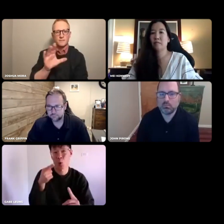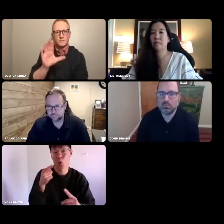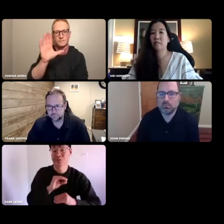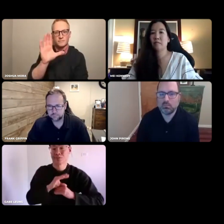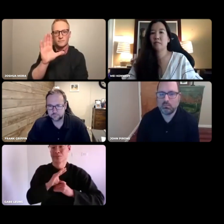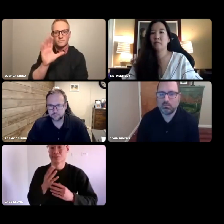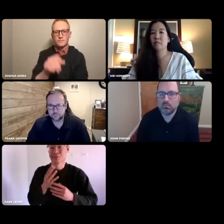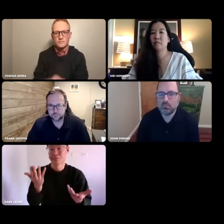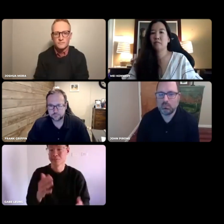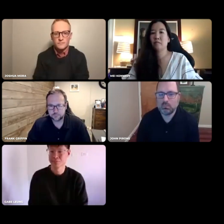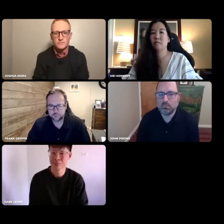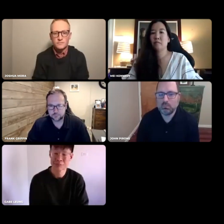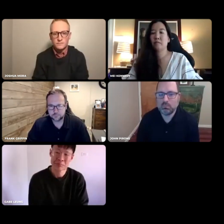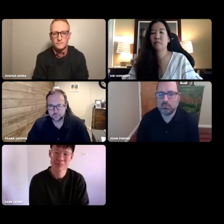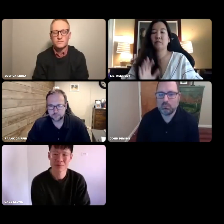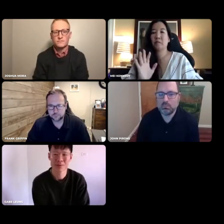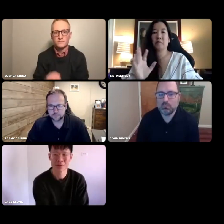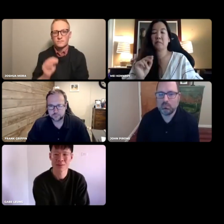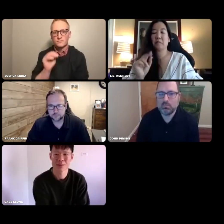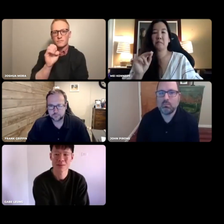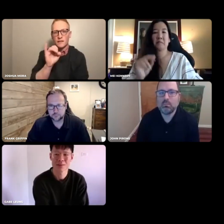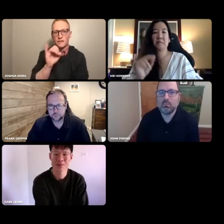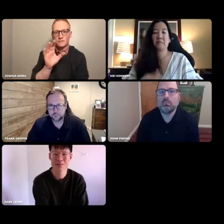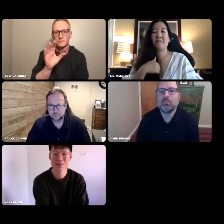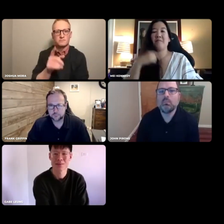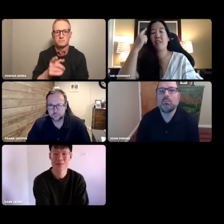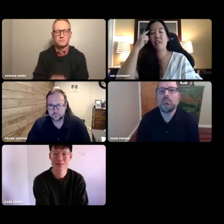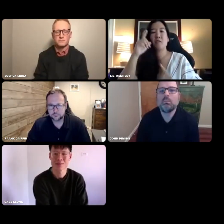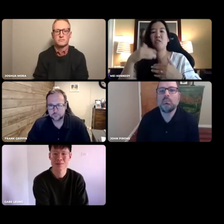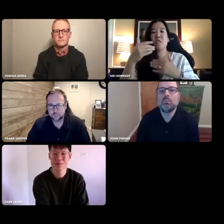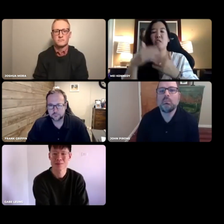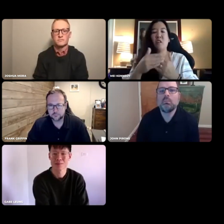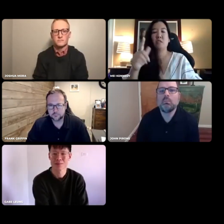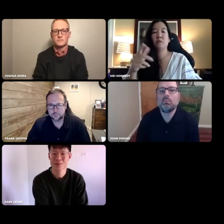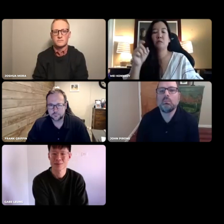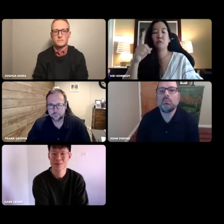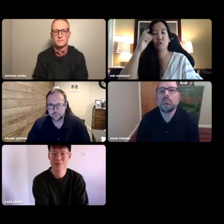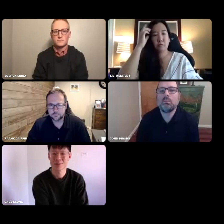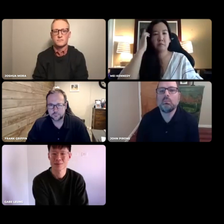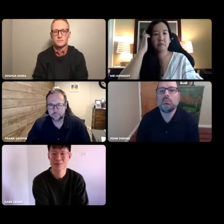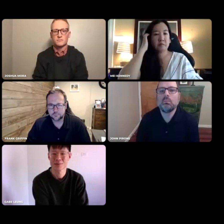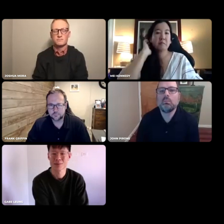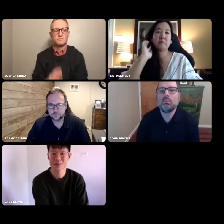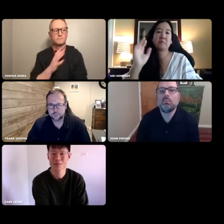That could build self-esteem as well.